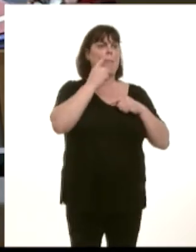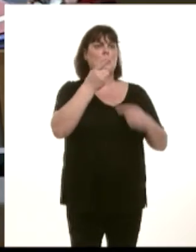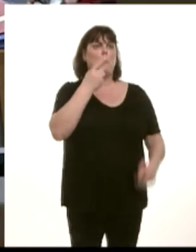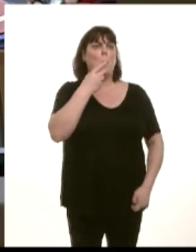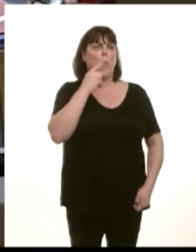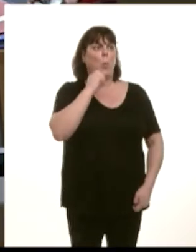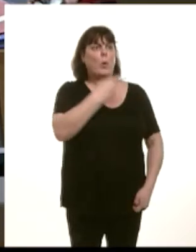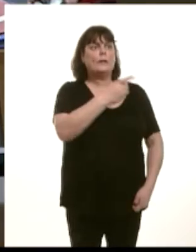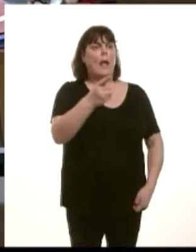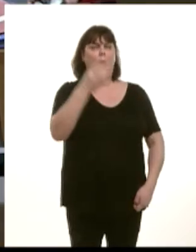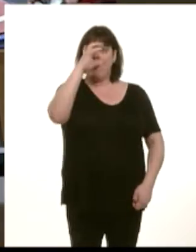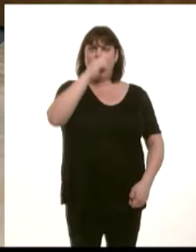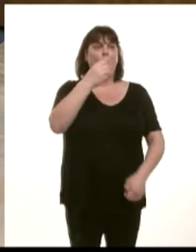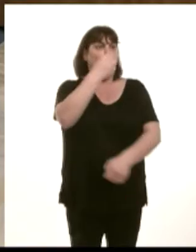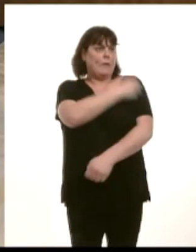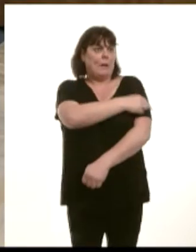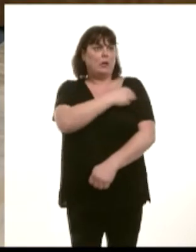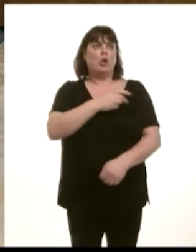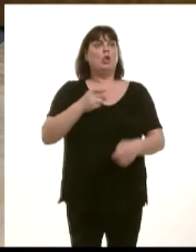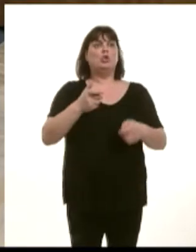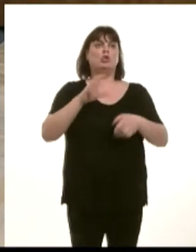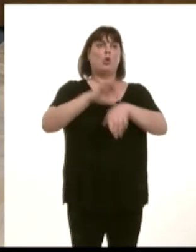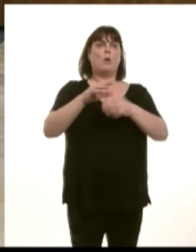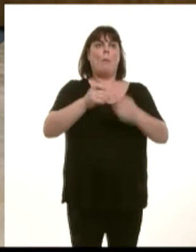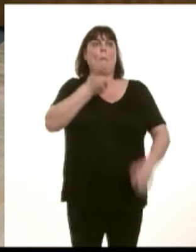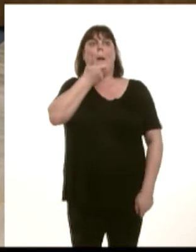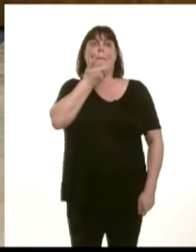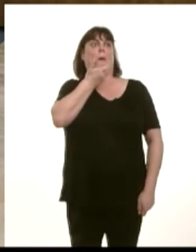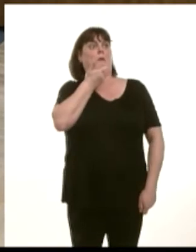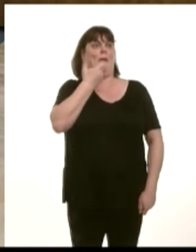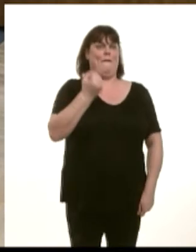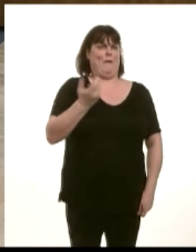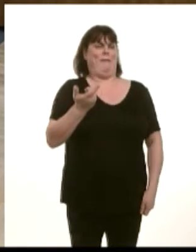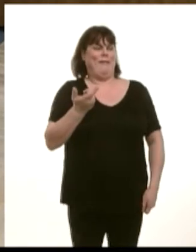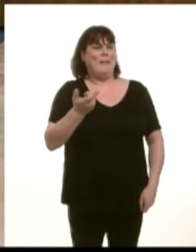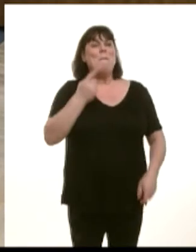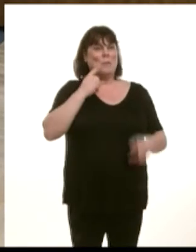Even in hospitals, doctors would walk around with a pipe in their mouths. Those days have changed, thankfully for the better.